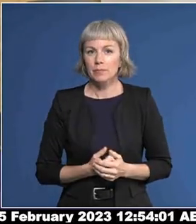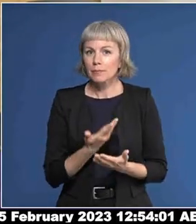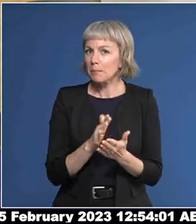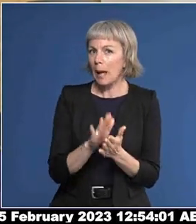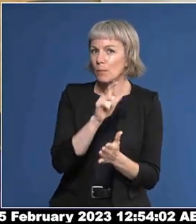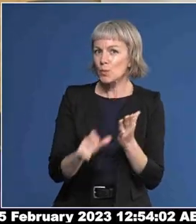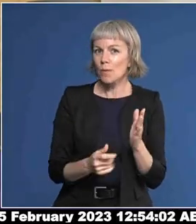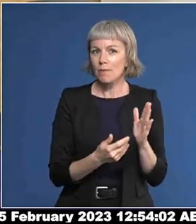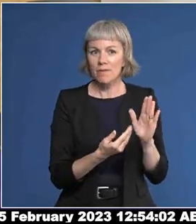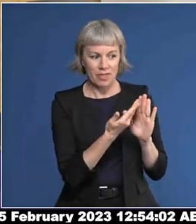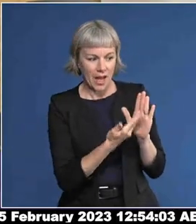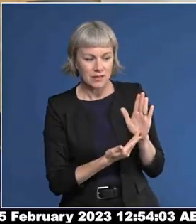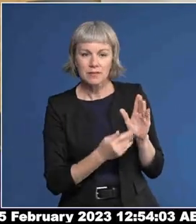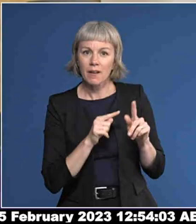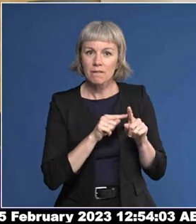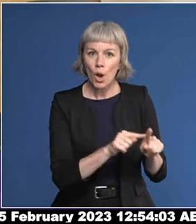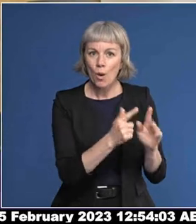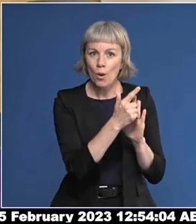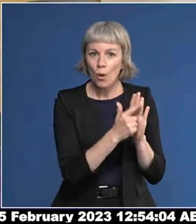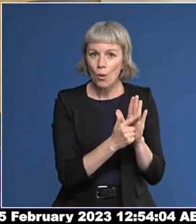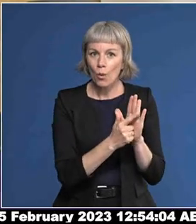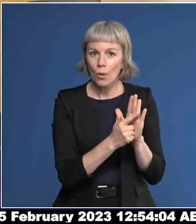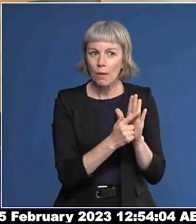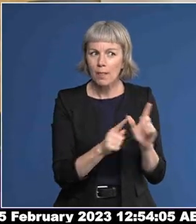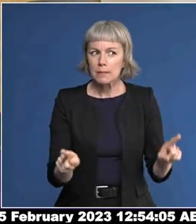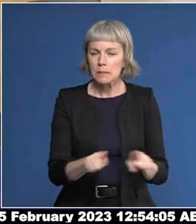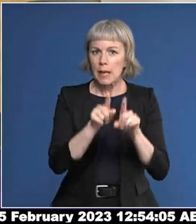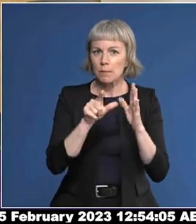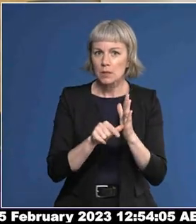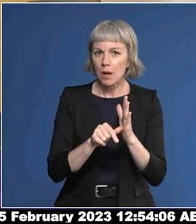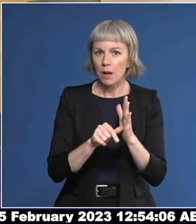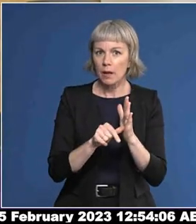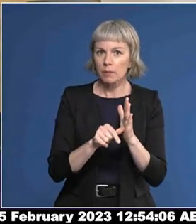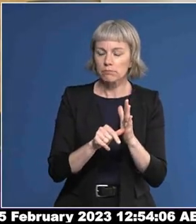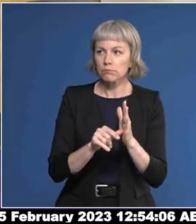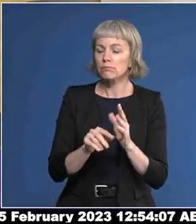mind the obligations in the NDIS regime? How do they fit together?